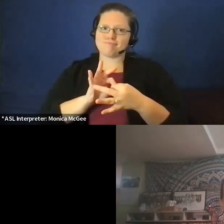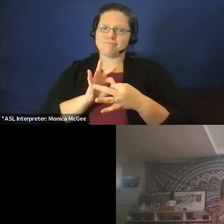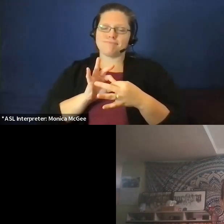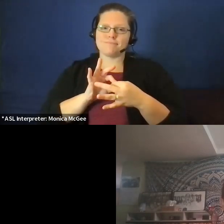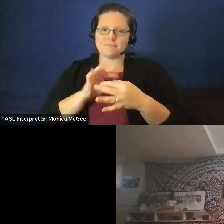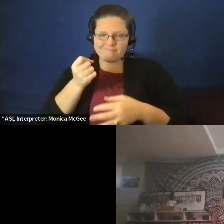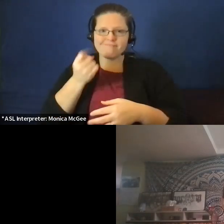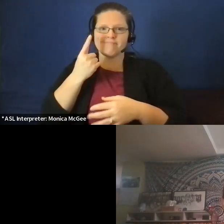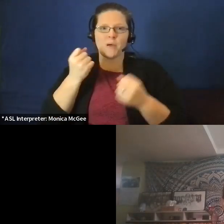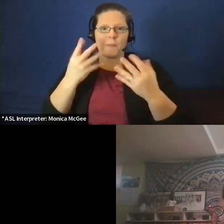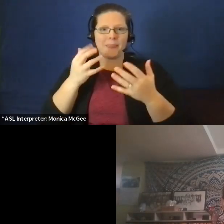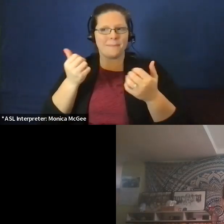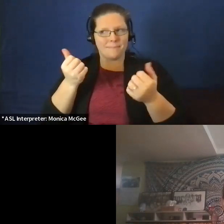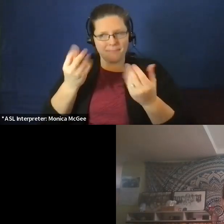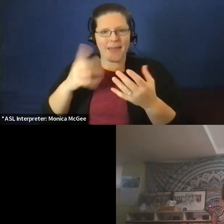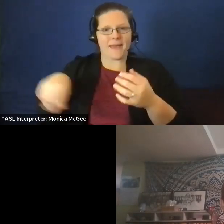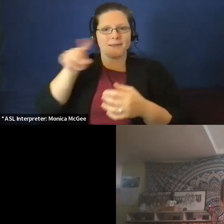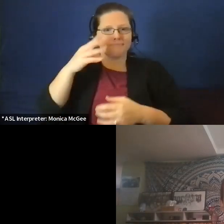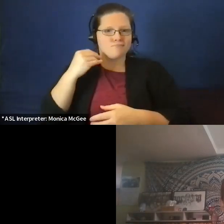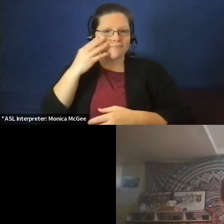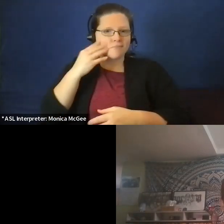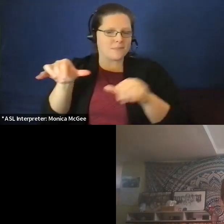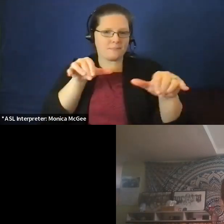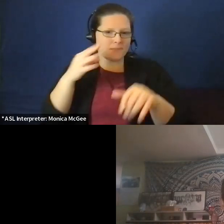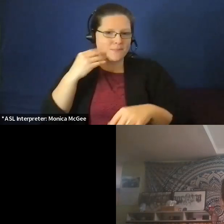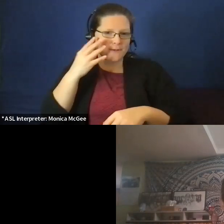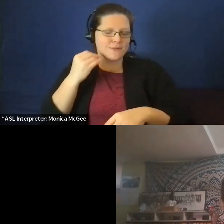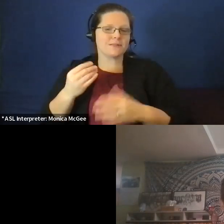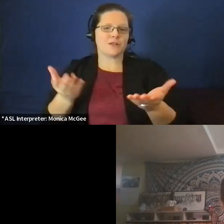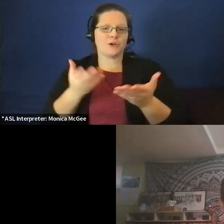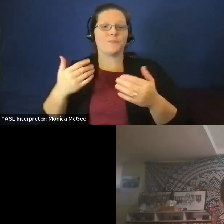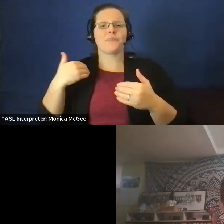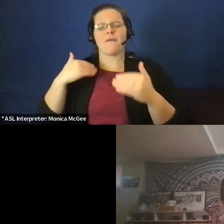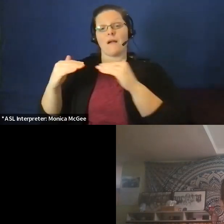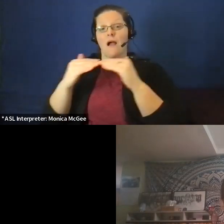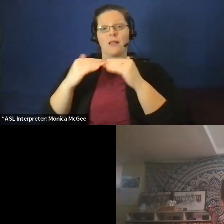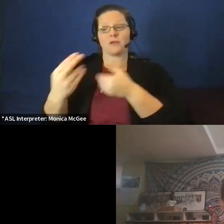partnership for our state. GERMÁN: This is Germán. Thank you.